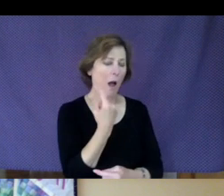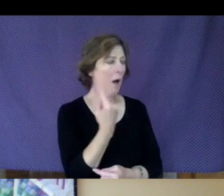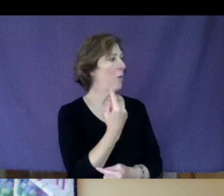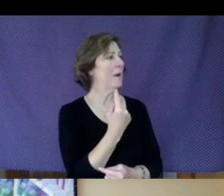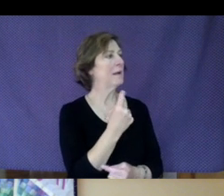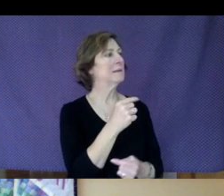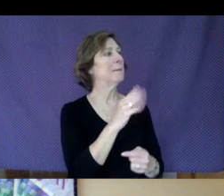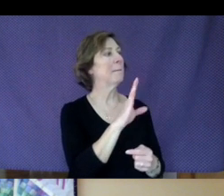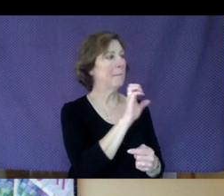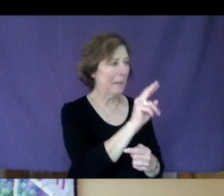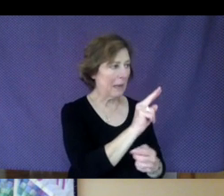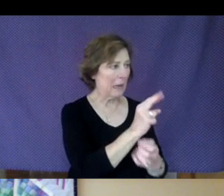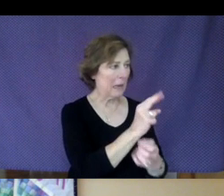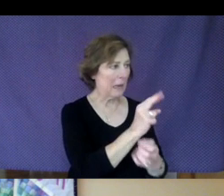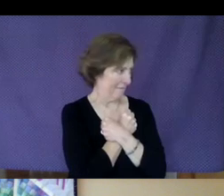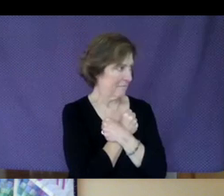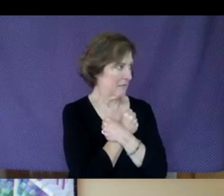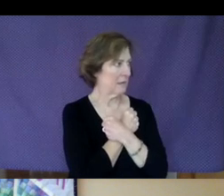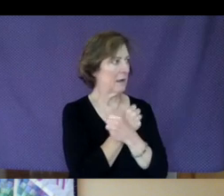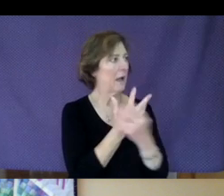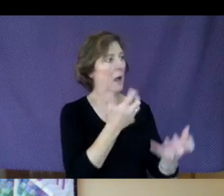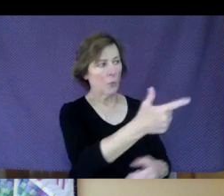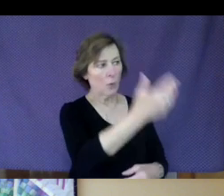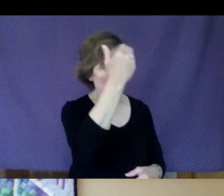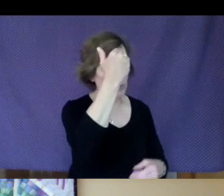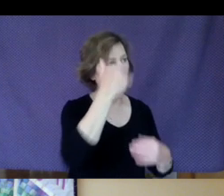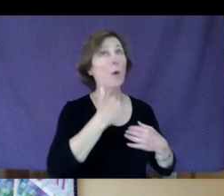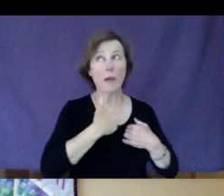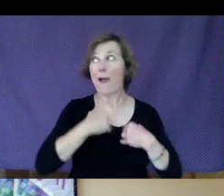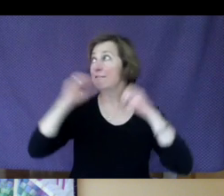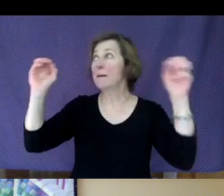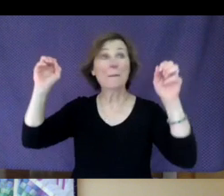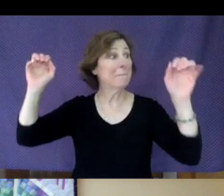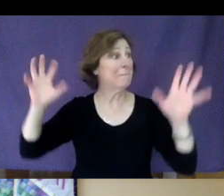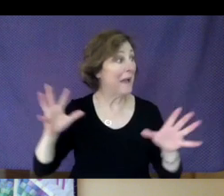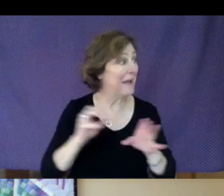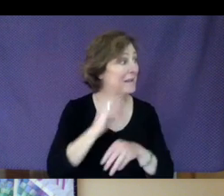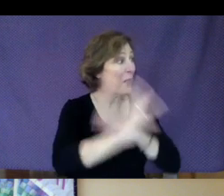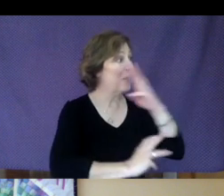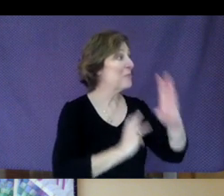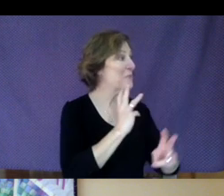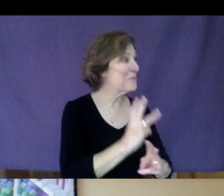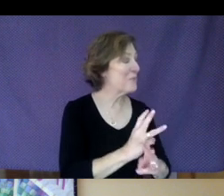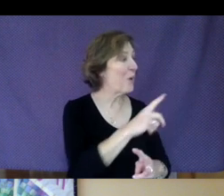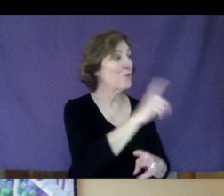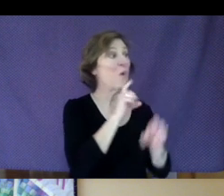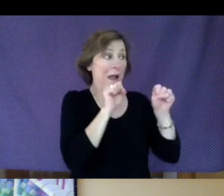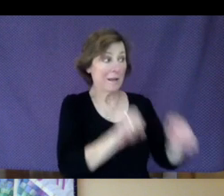I want you to know that there is magic in the world and that you are capable of creating and using magic